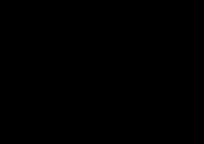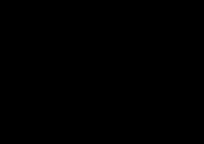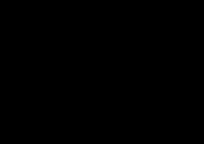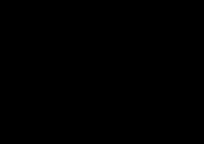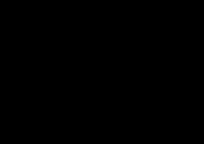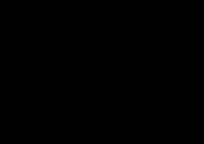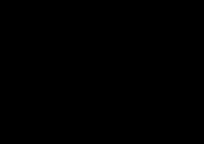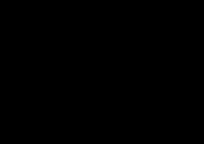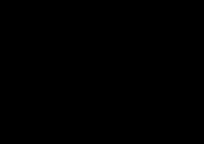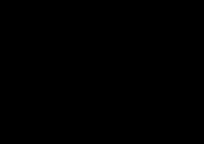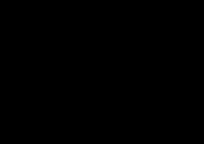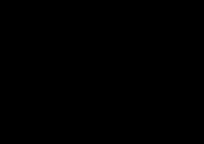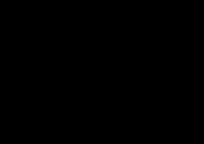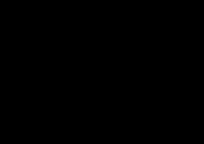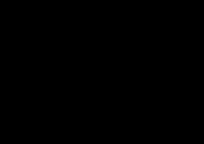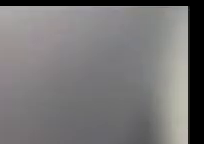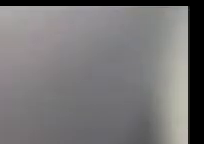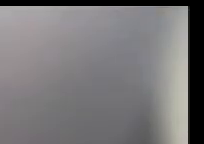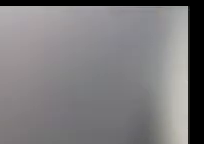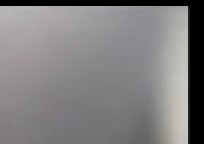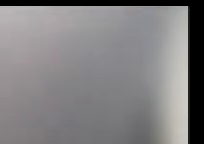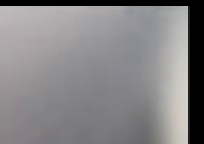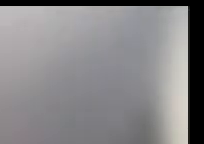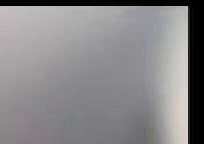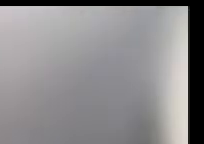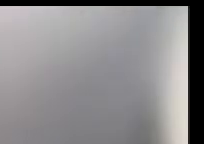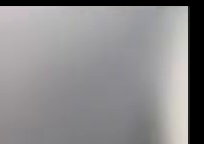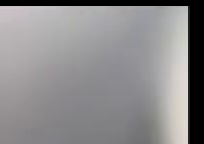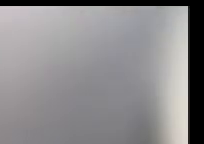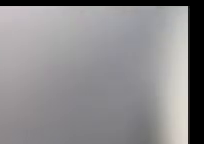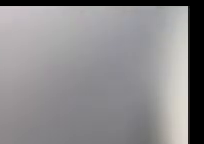It's not really showing -- talking about what you actually recommend.